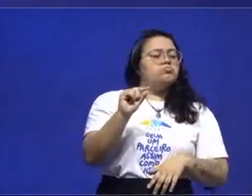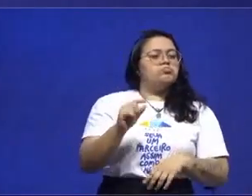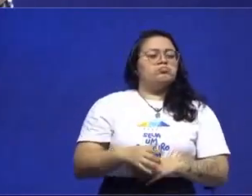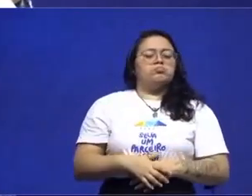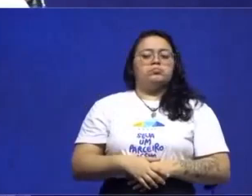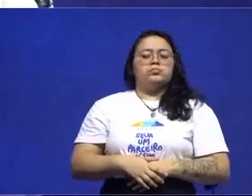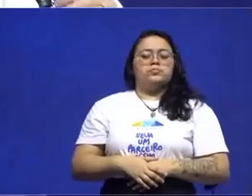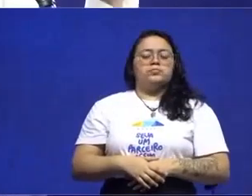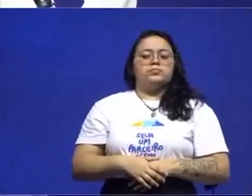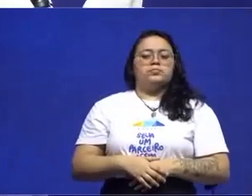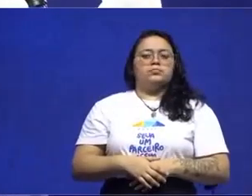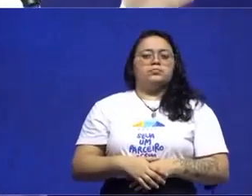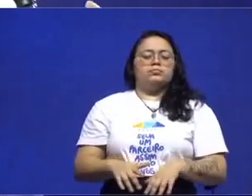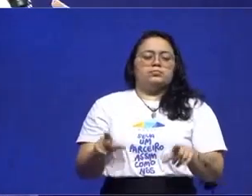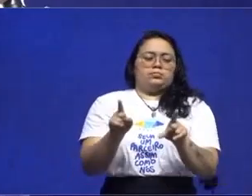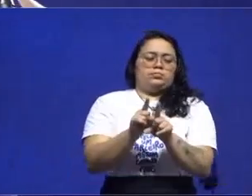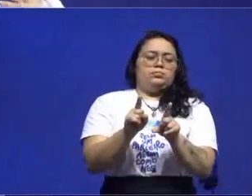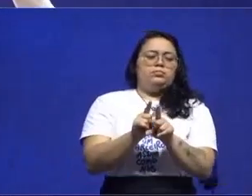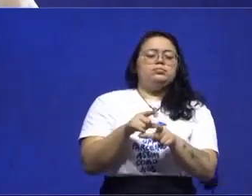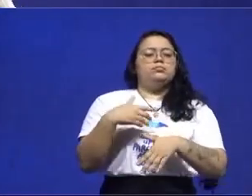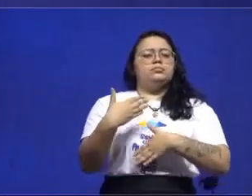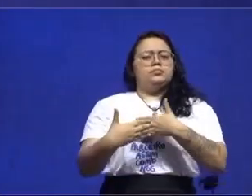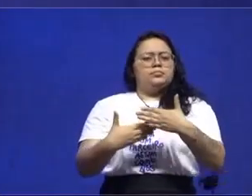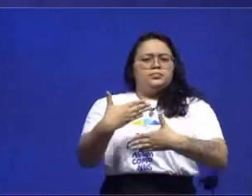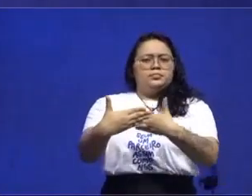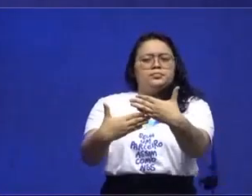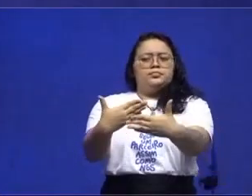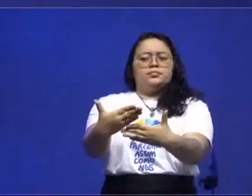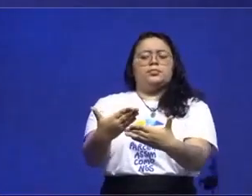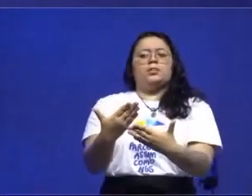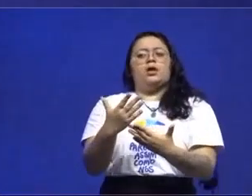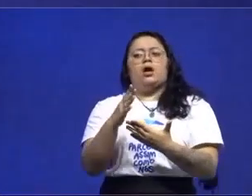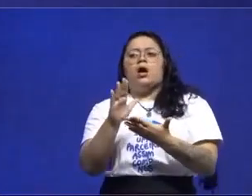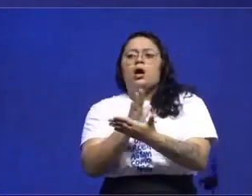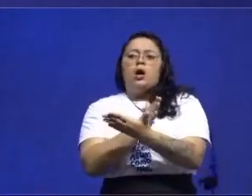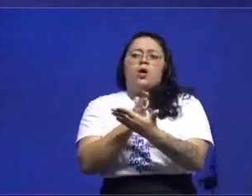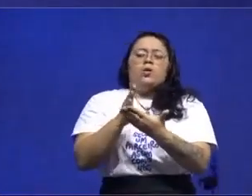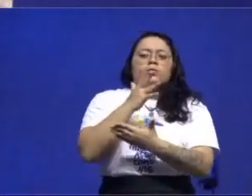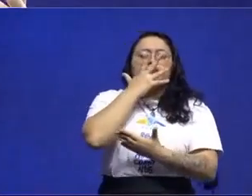and so with age the signs become more and more the signs that